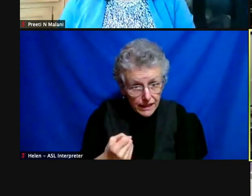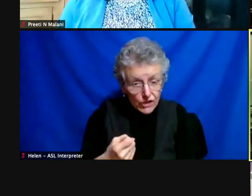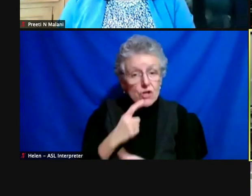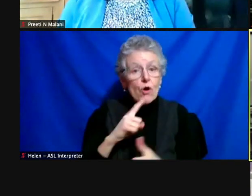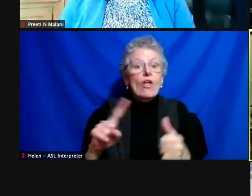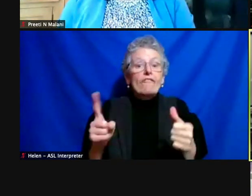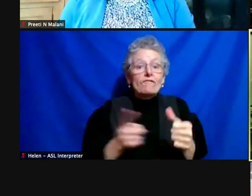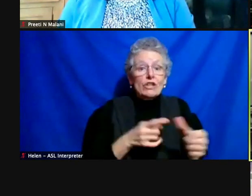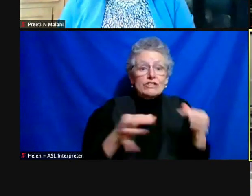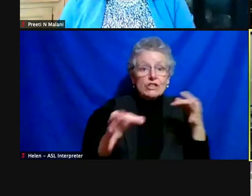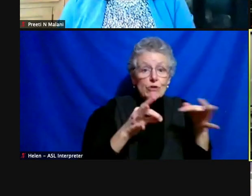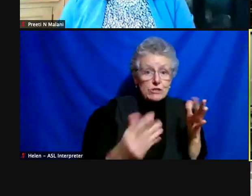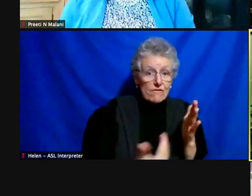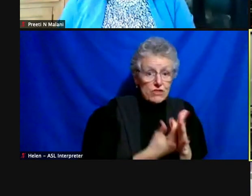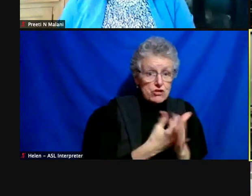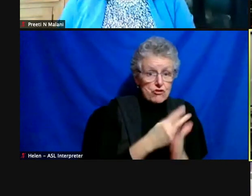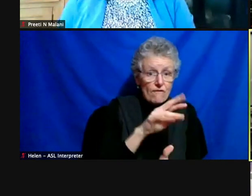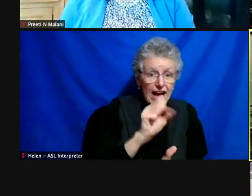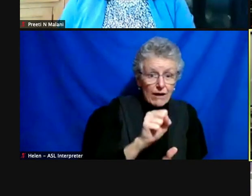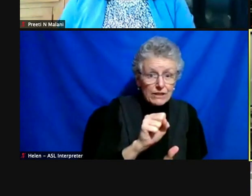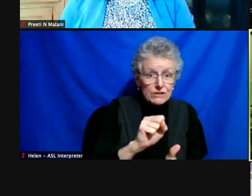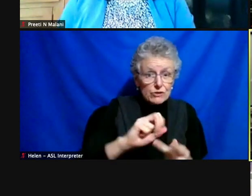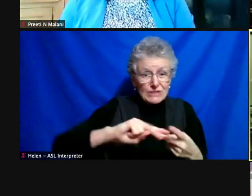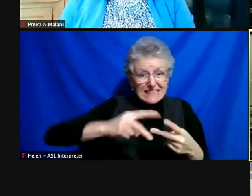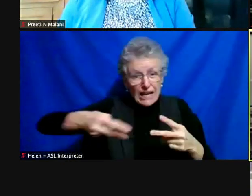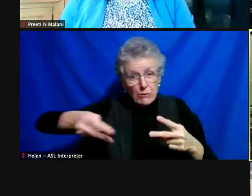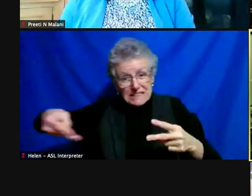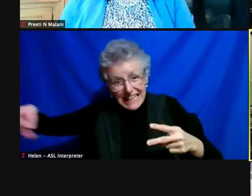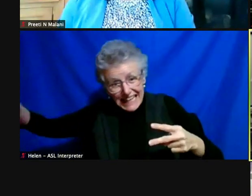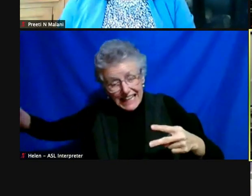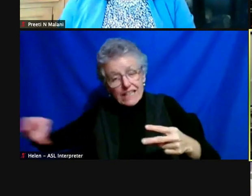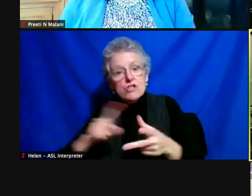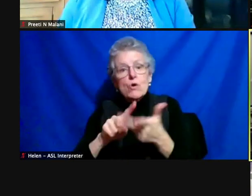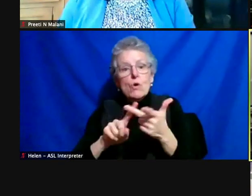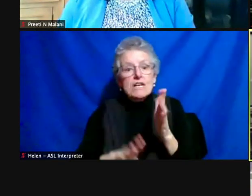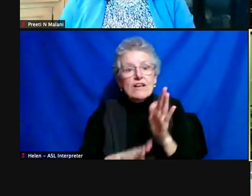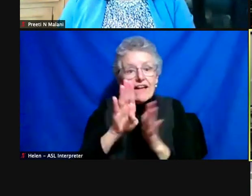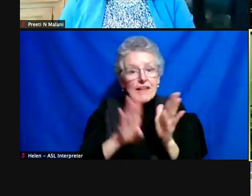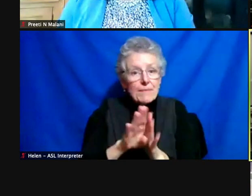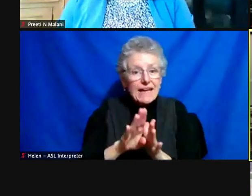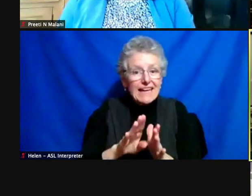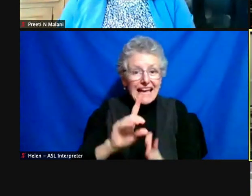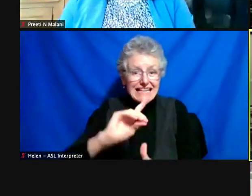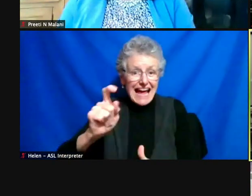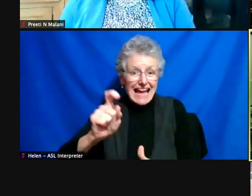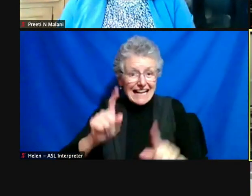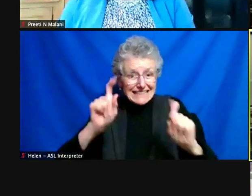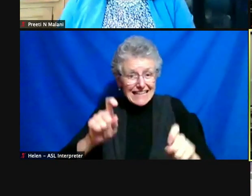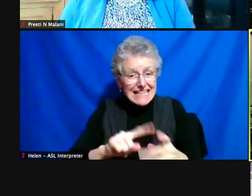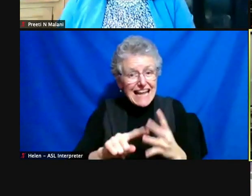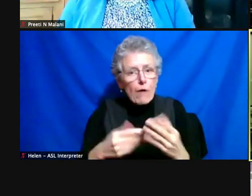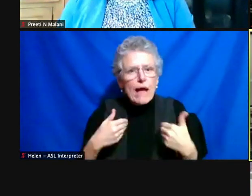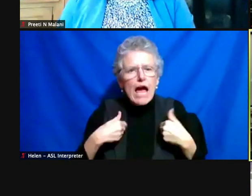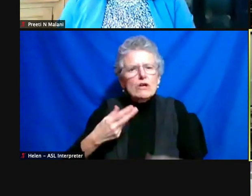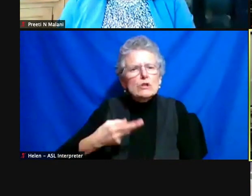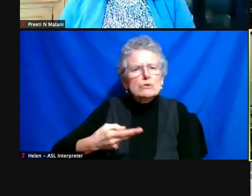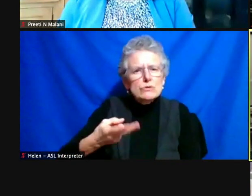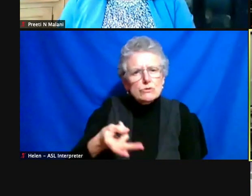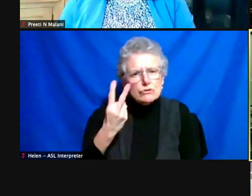of a new virus to sequencing it's genome, to developing a diagnostic test. And now having two highly efficient vaccines.